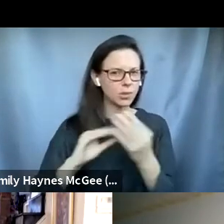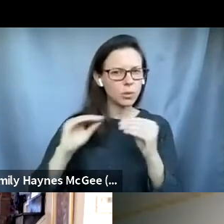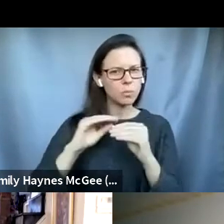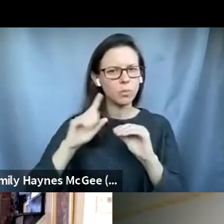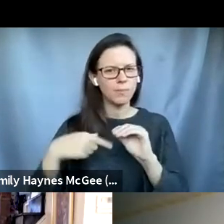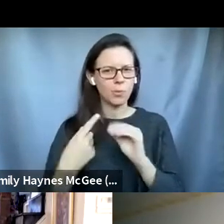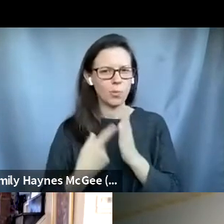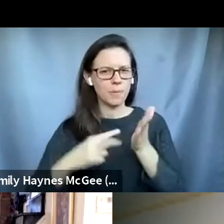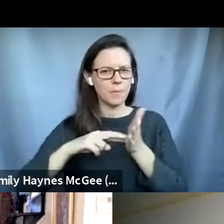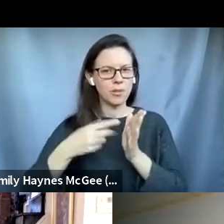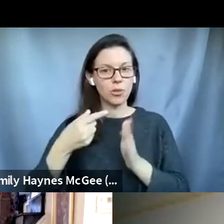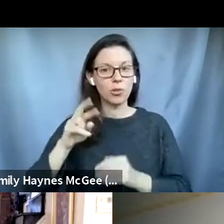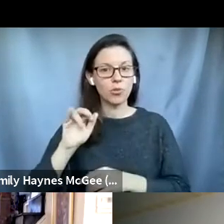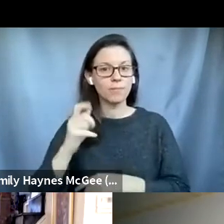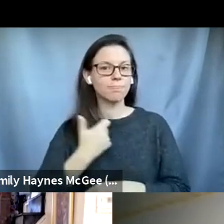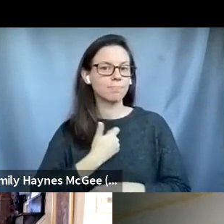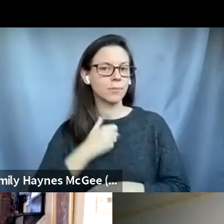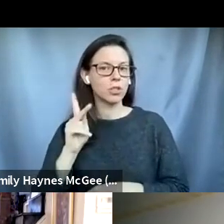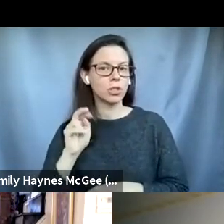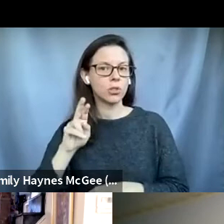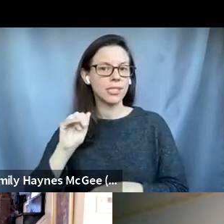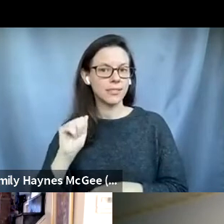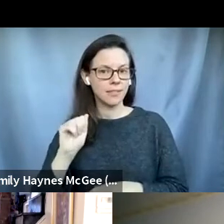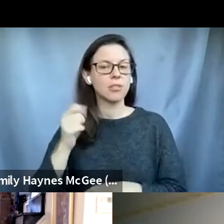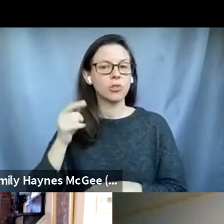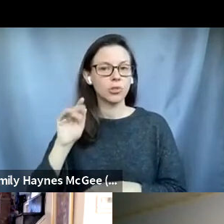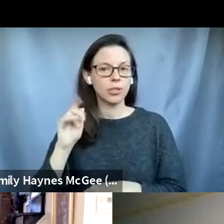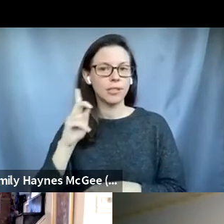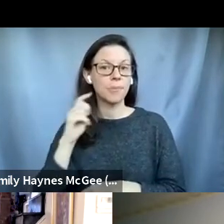I'm Krista Green, the chief administrative officer at Peale.